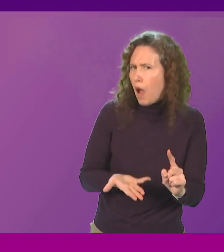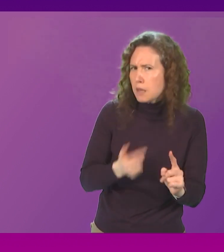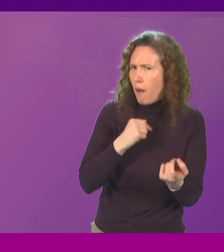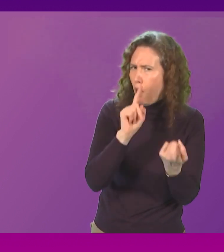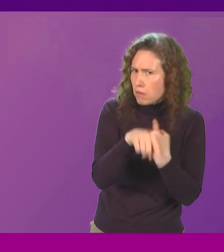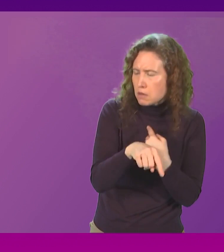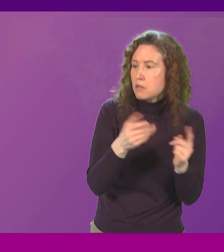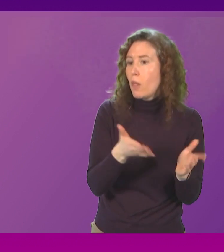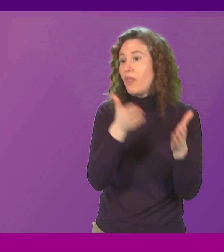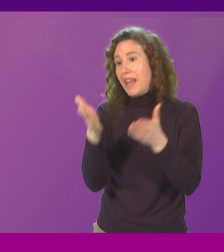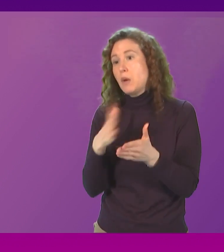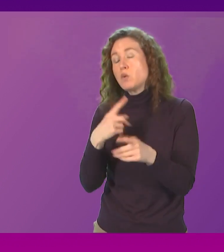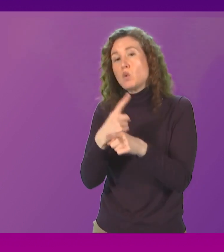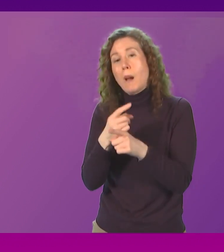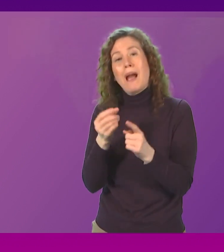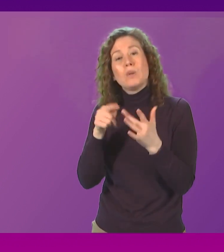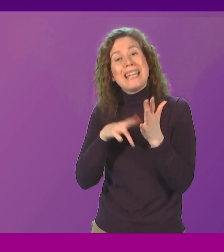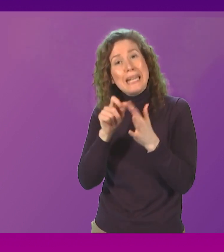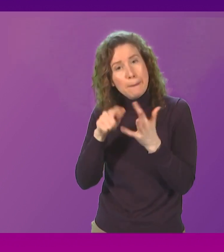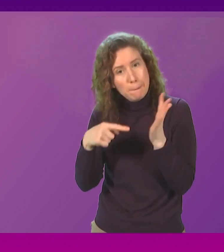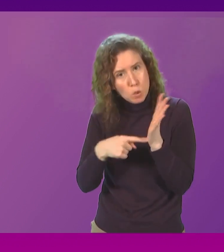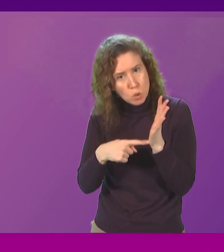to talk about inputs. Let me therefore talk now about inputs.